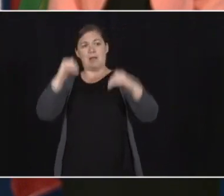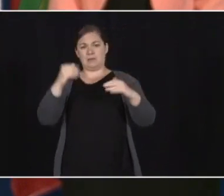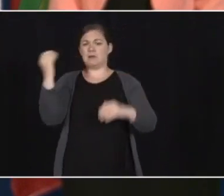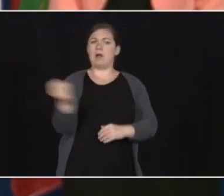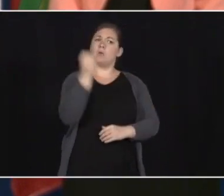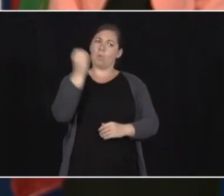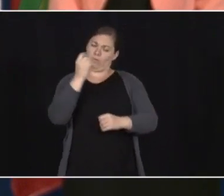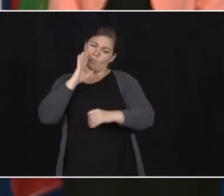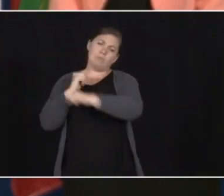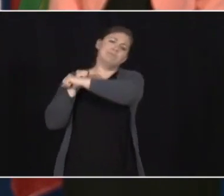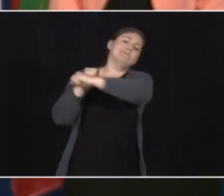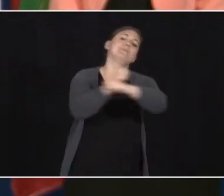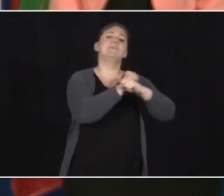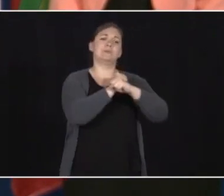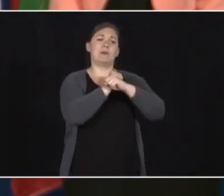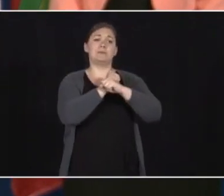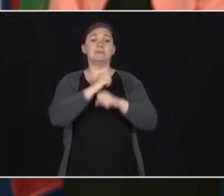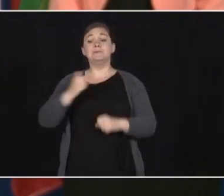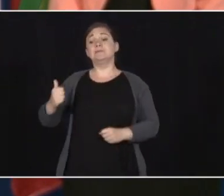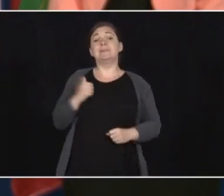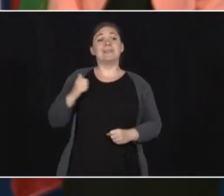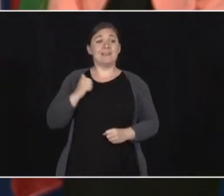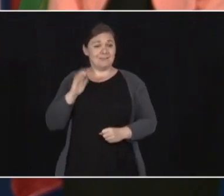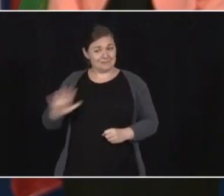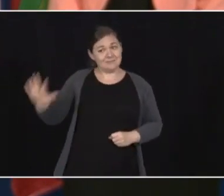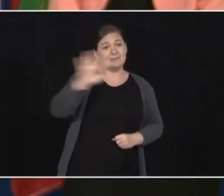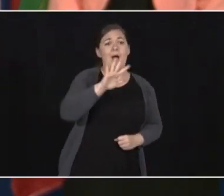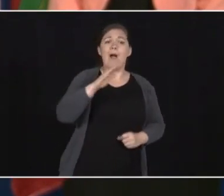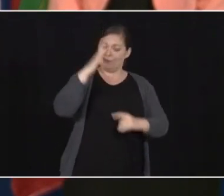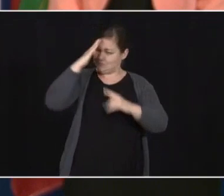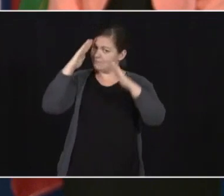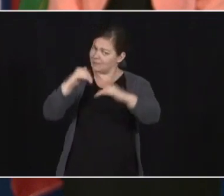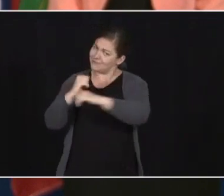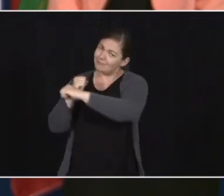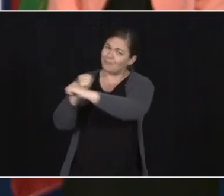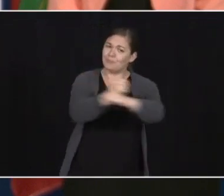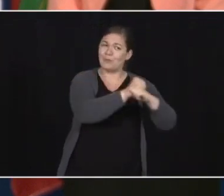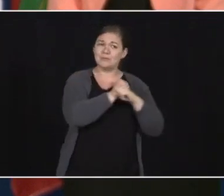we should expect nothing less, as a country, we should expect nothing less. As you are premier, I expect